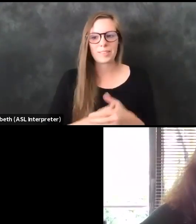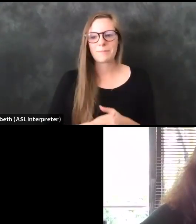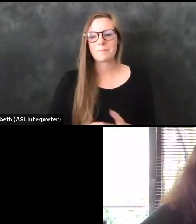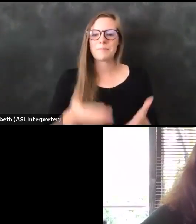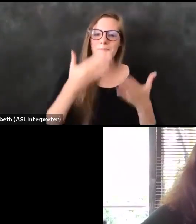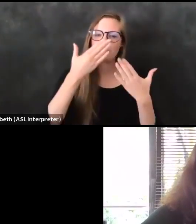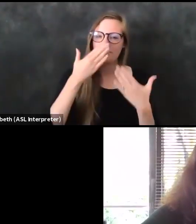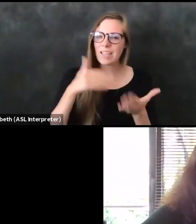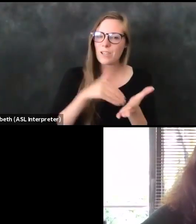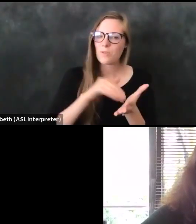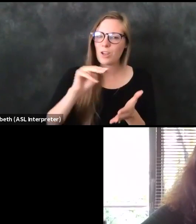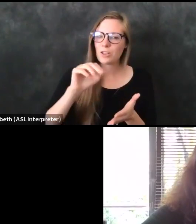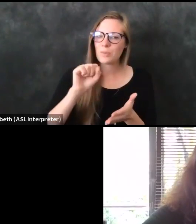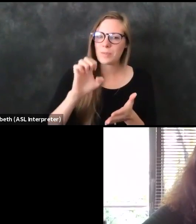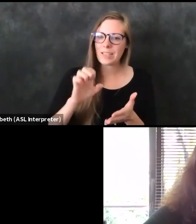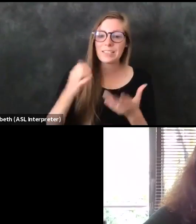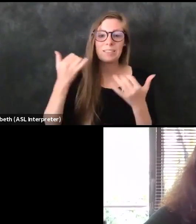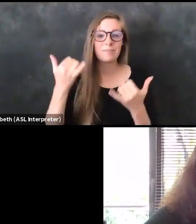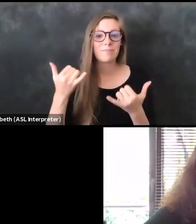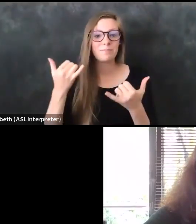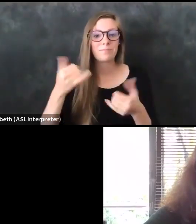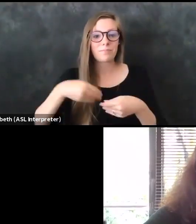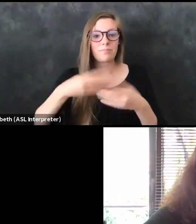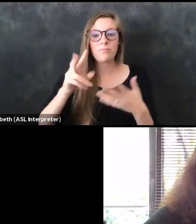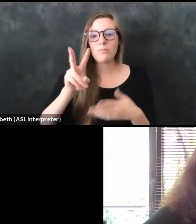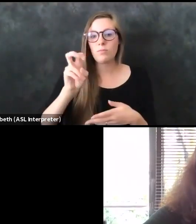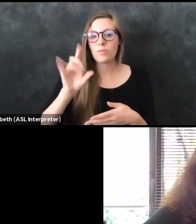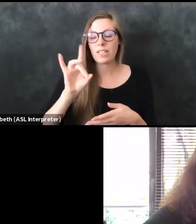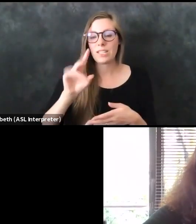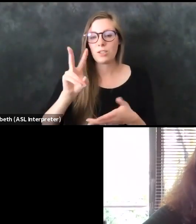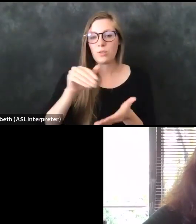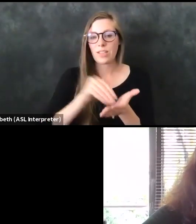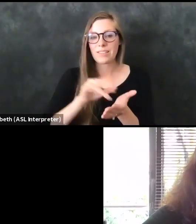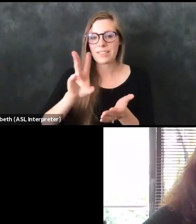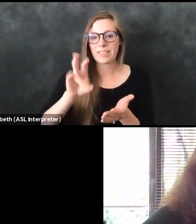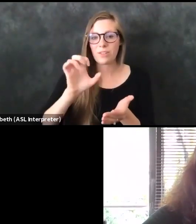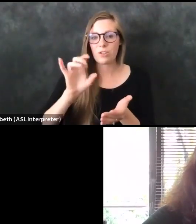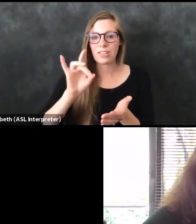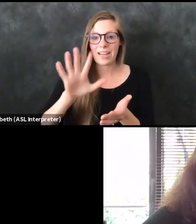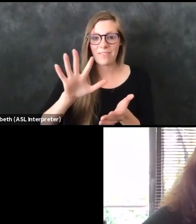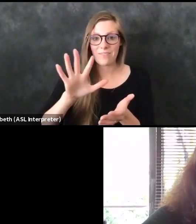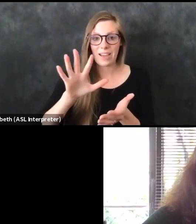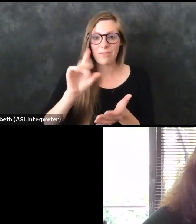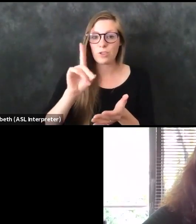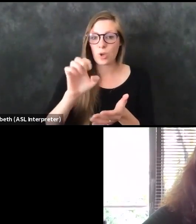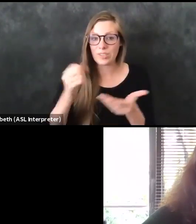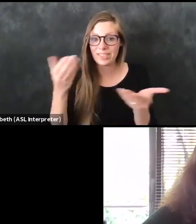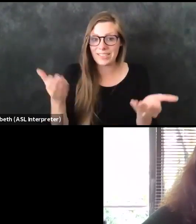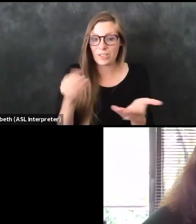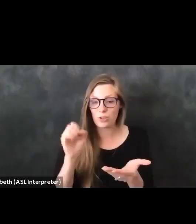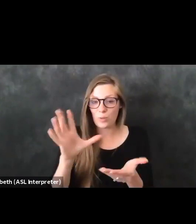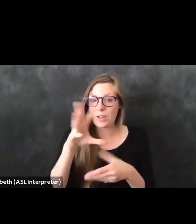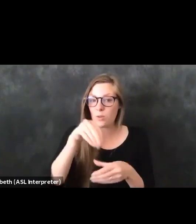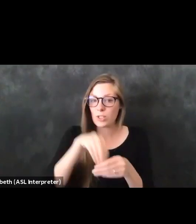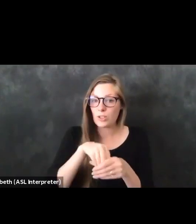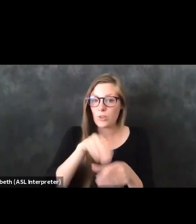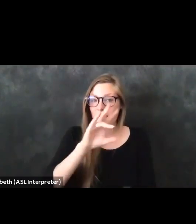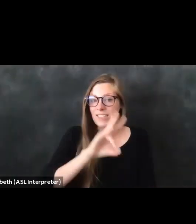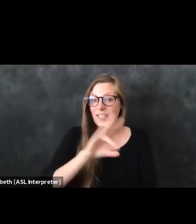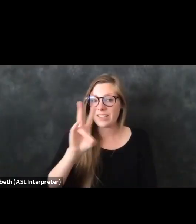As of today, we've administered two hundred eighty two thousand seven hundred eighty five doses in Sonoma County, which includes seventy seven thousand four